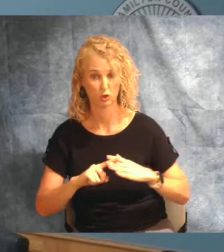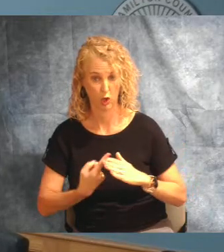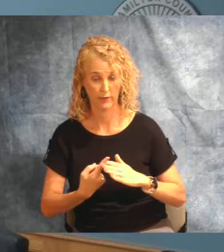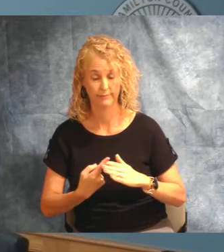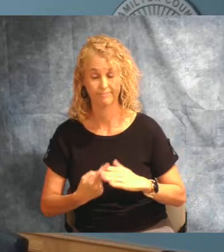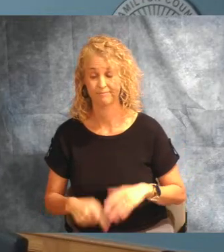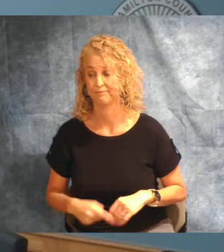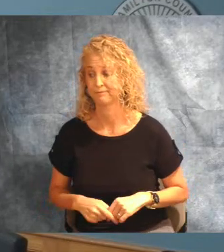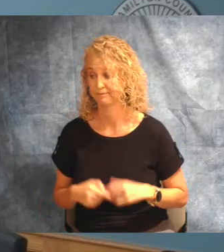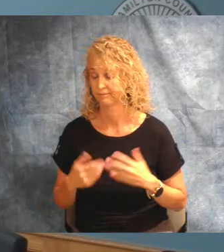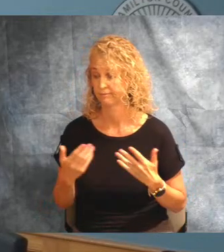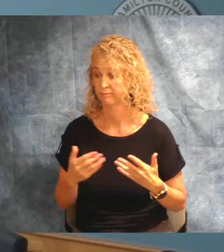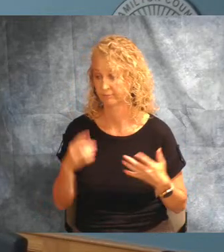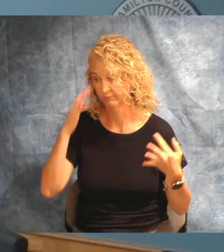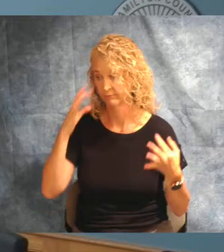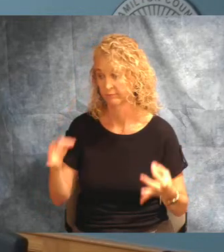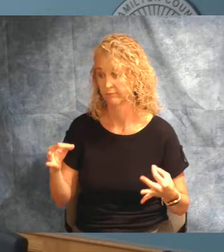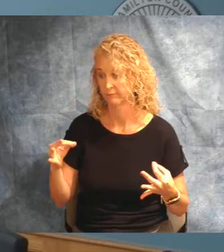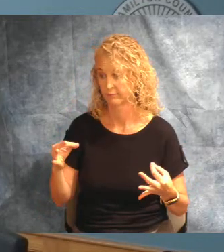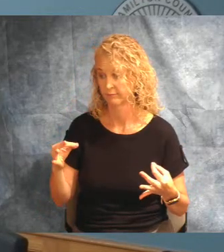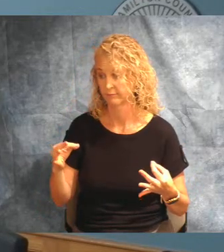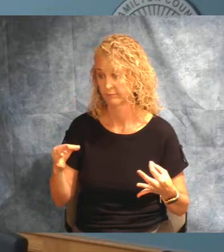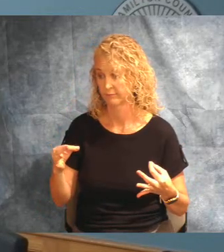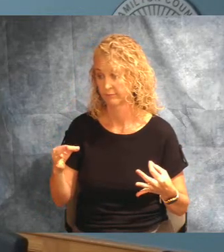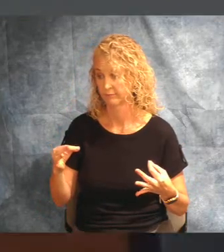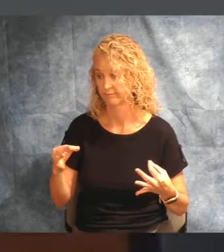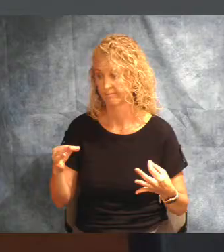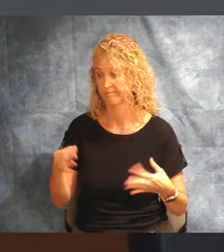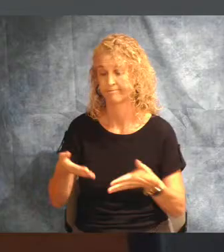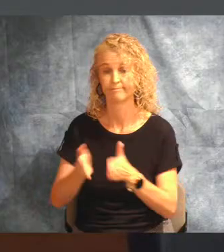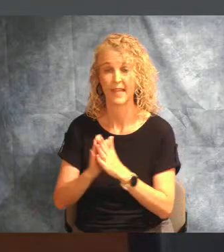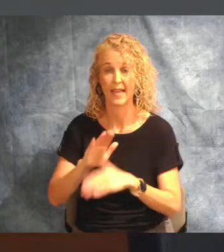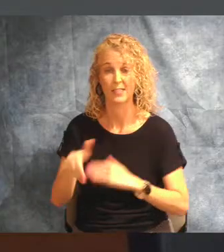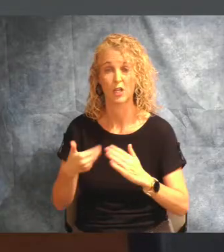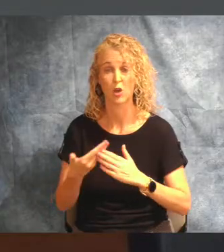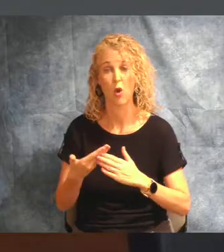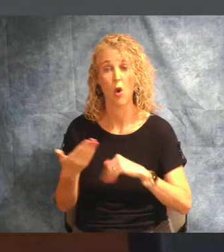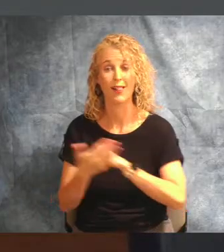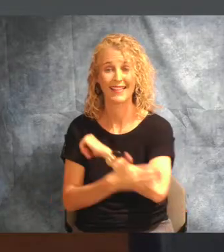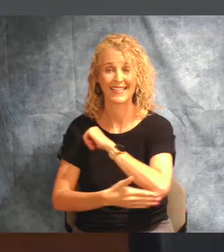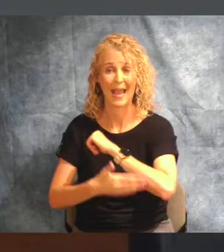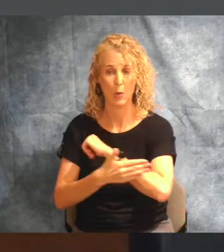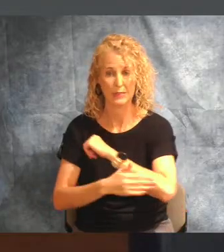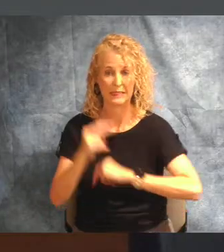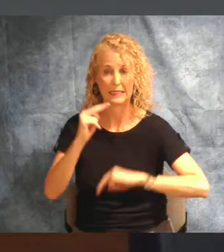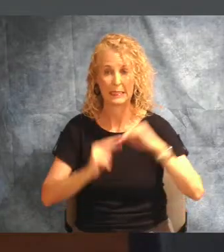item number four is a resolution directing county facilities to fly the LGBTQIA pride